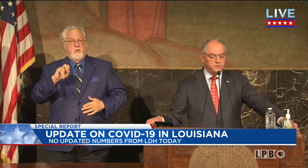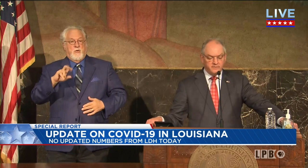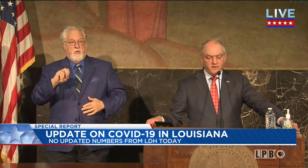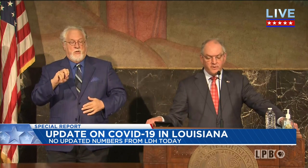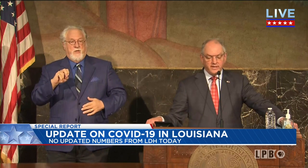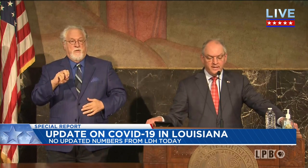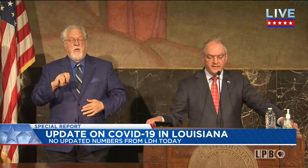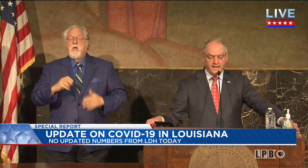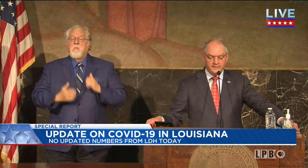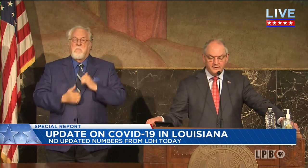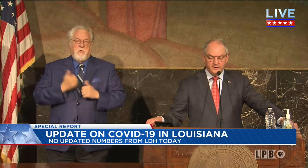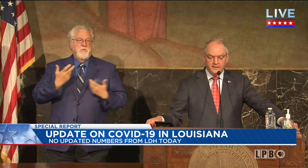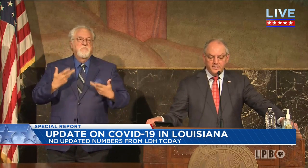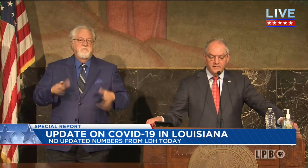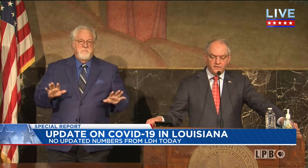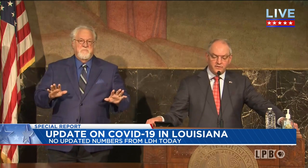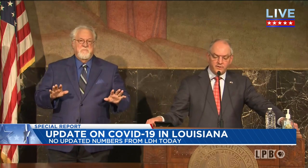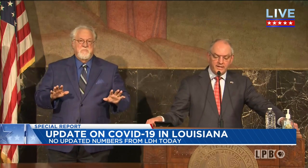EACH FACILITY SHALL CONDUCT THE